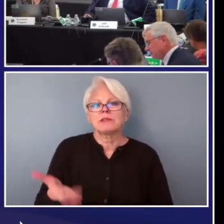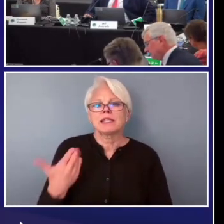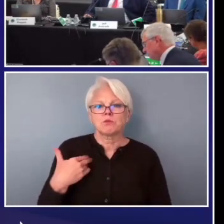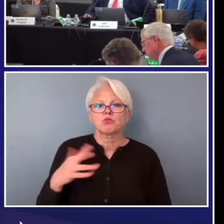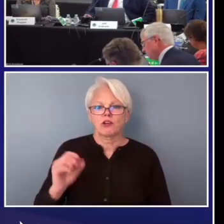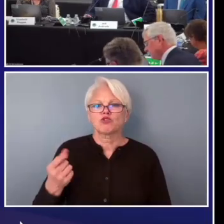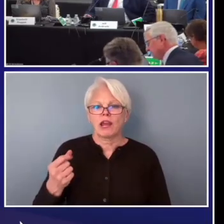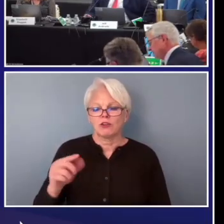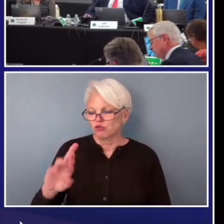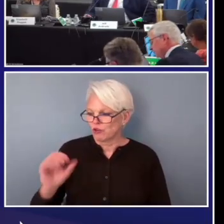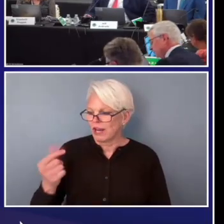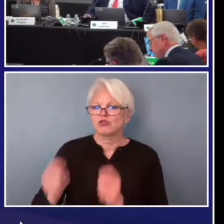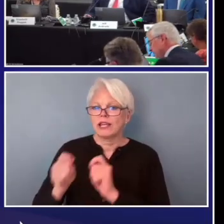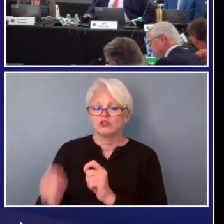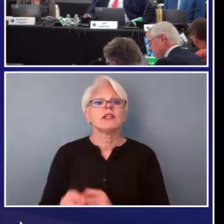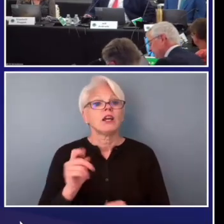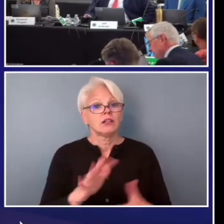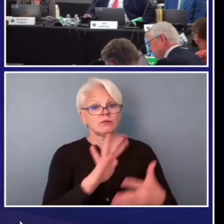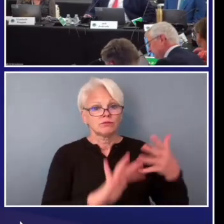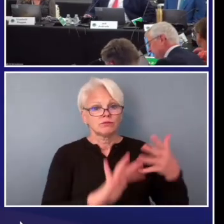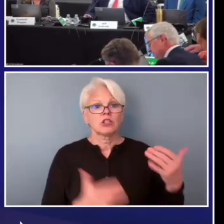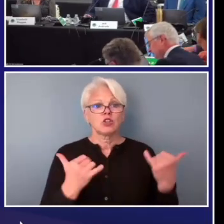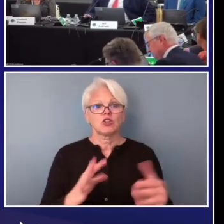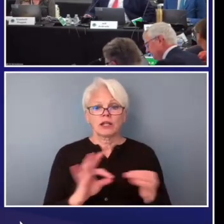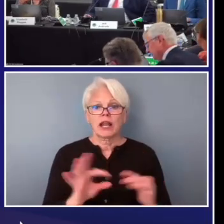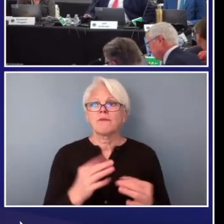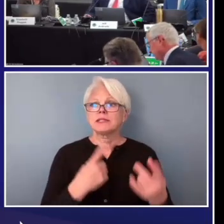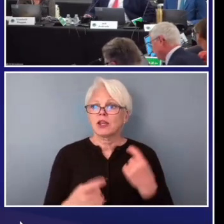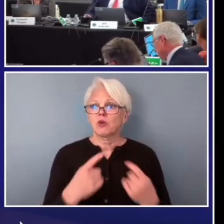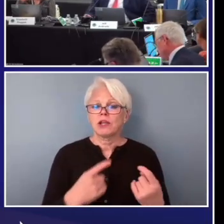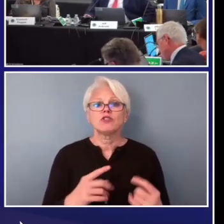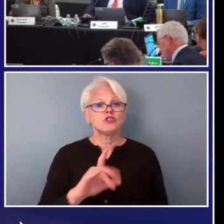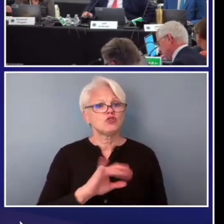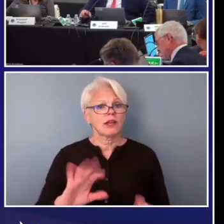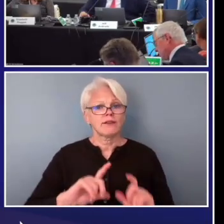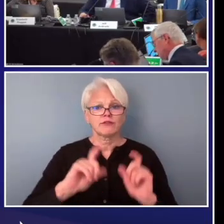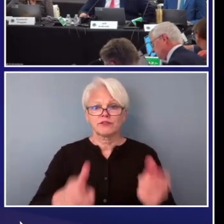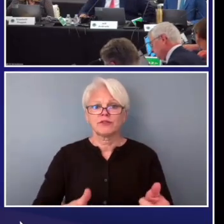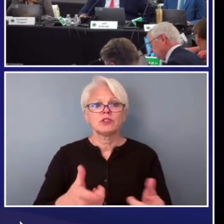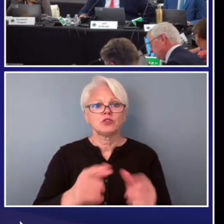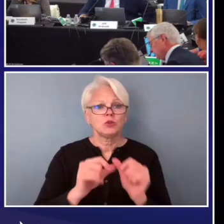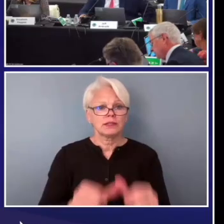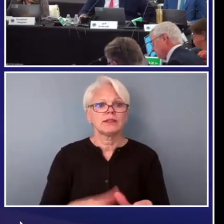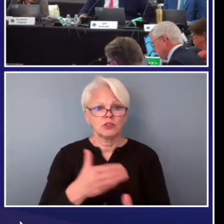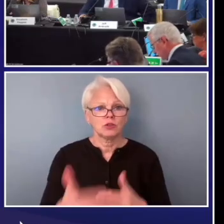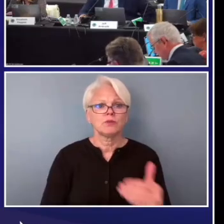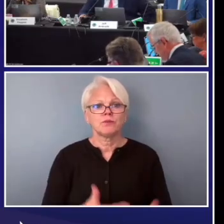With that, we've moved through the current comments and questions. Jeff, I'm going to turn it back over to you to continue moving us through the text. Okay.